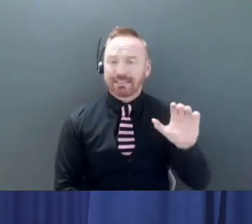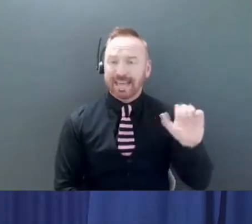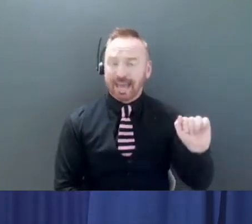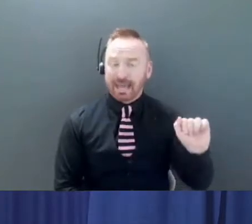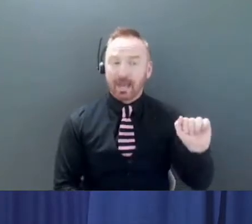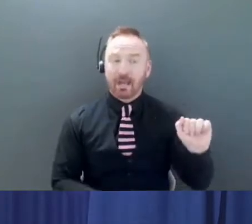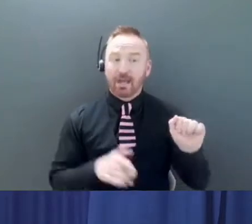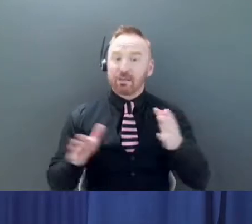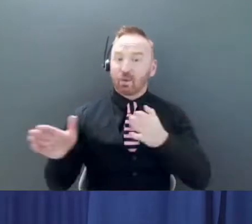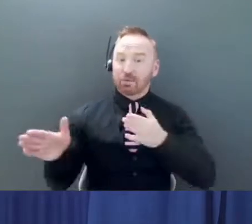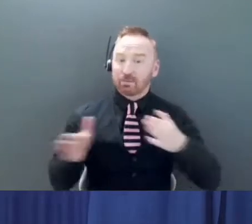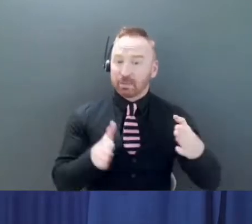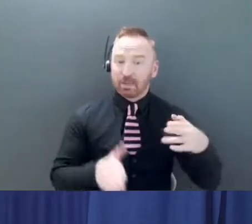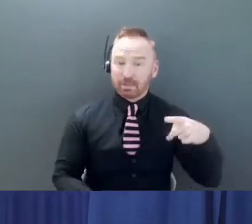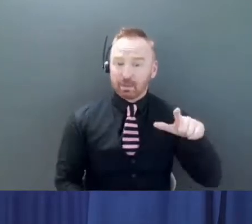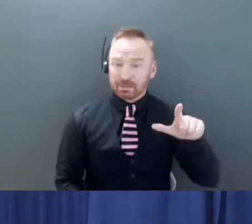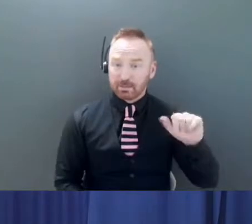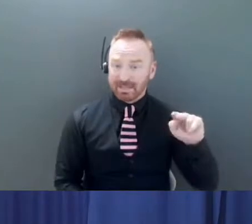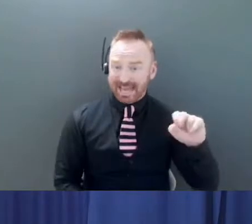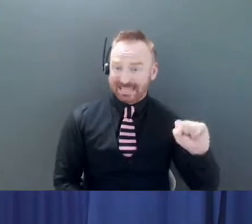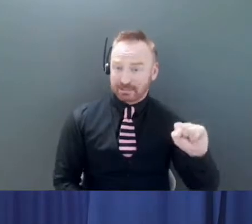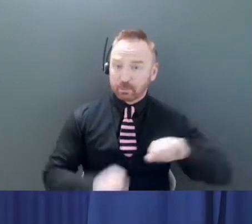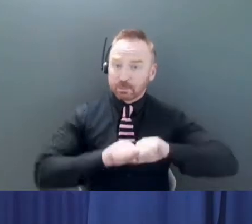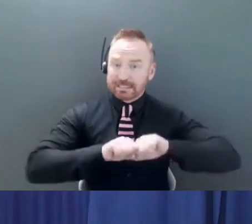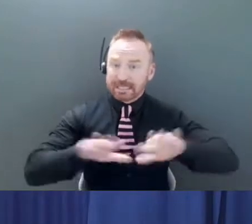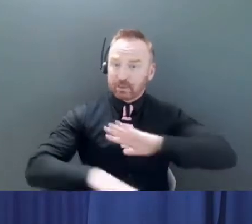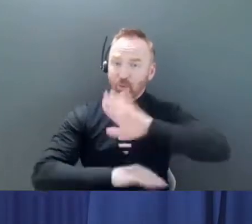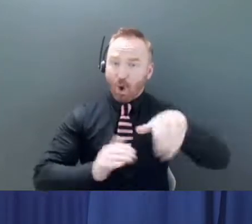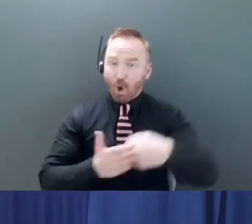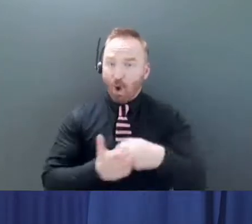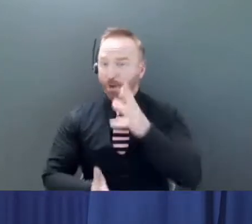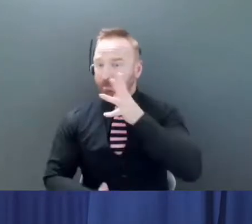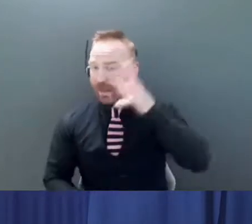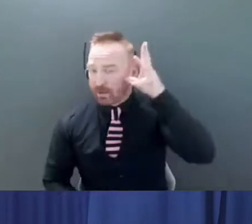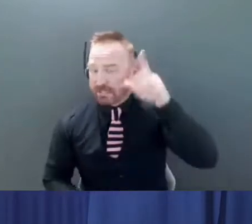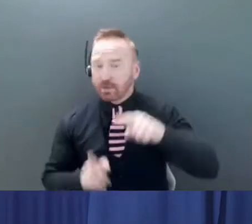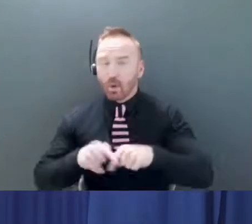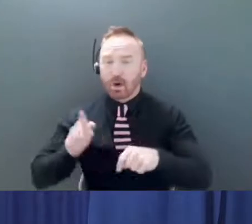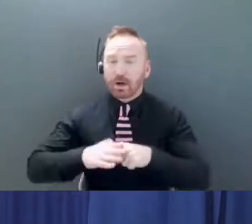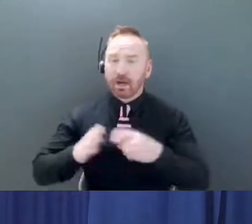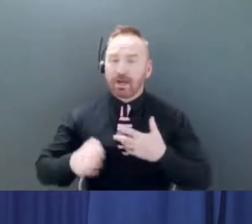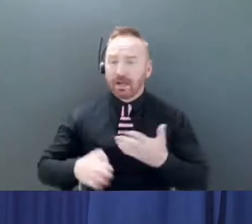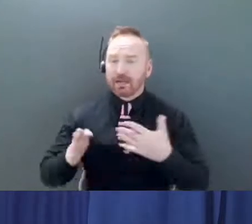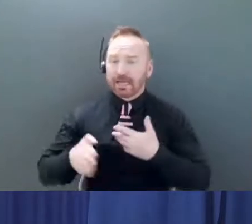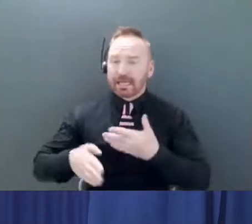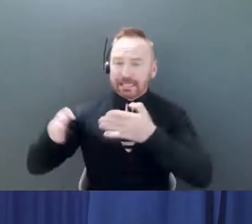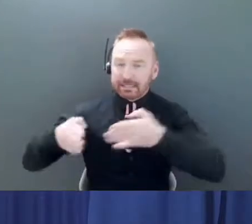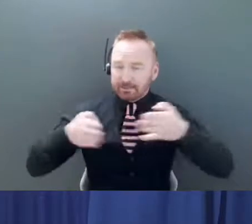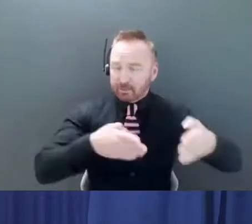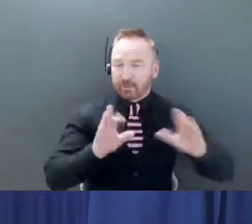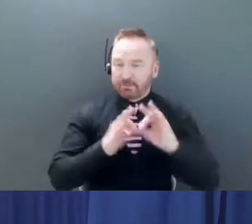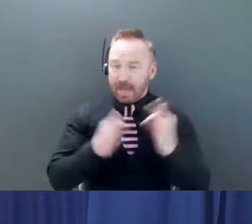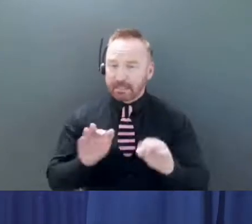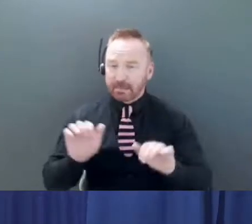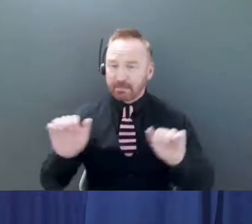individual households. Thank you. Thank you, Minister MacLean. Dr. Hanley. Thank you, Minister MacLean.